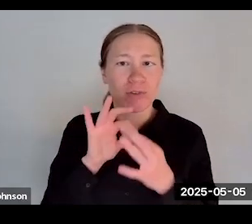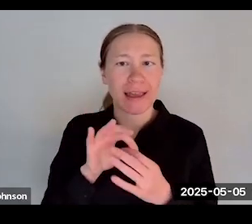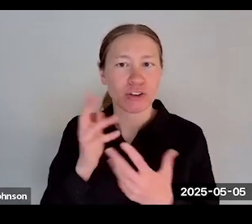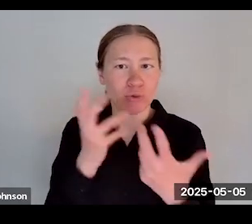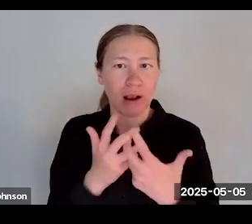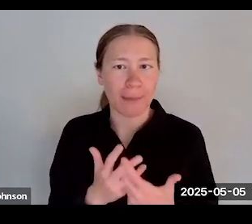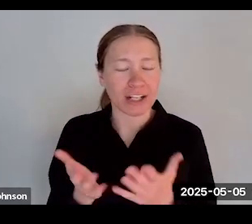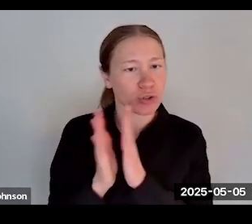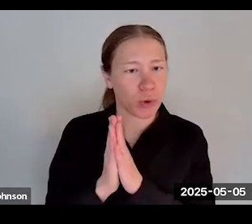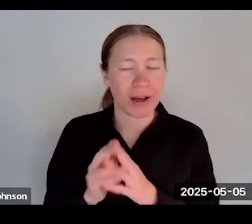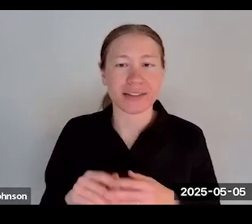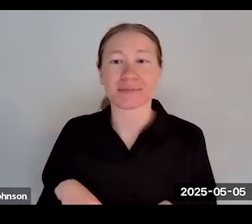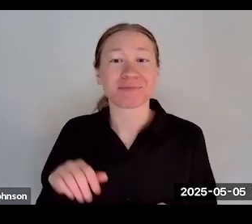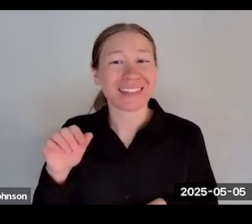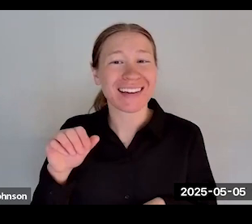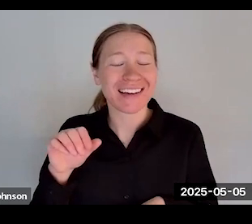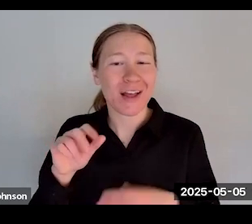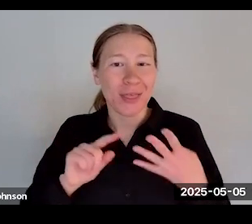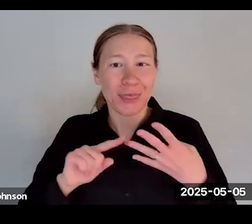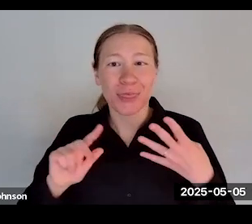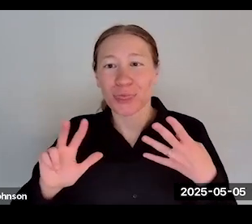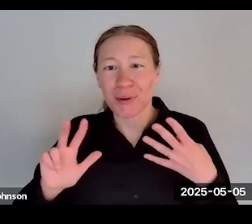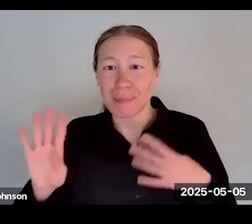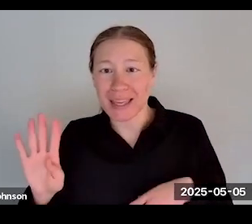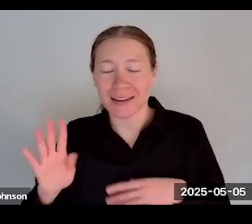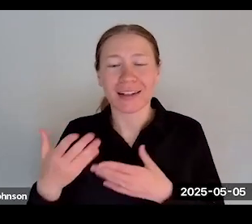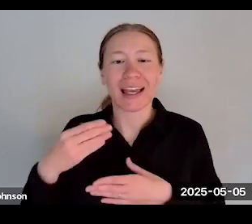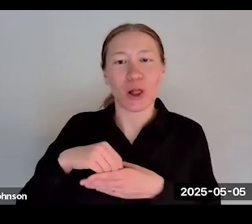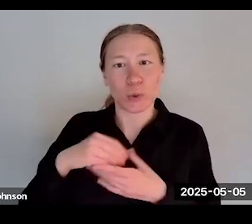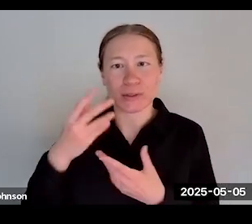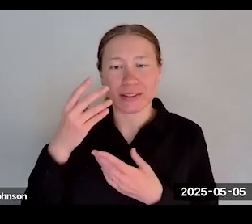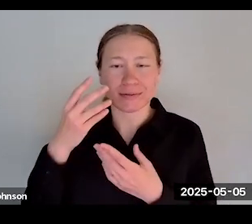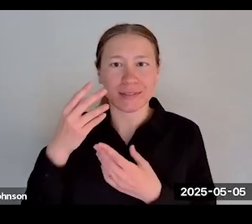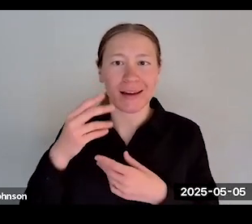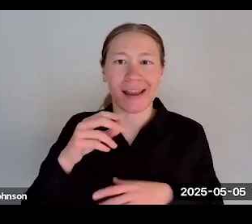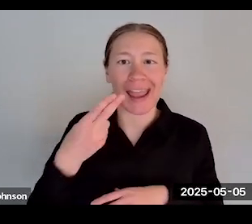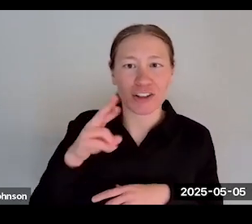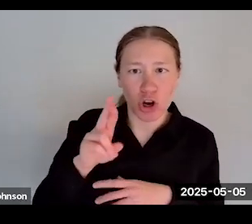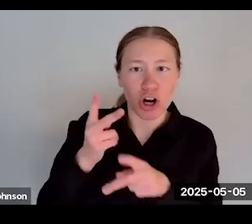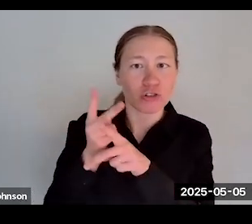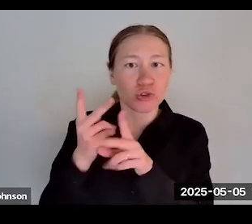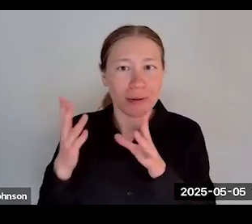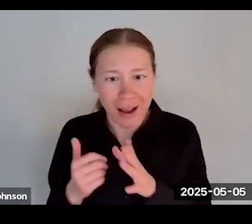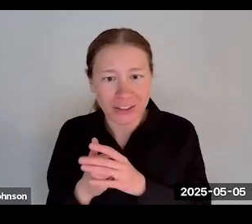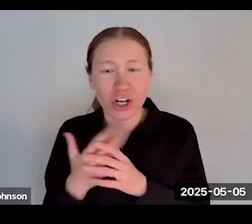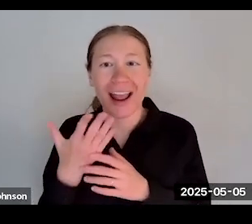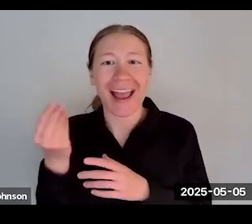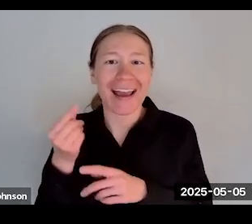Step 3b involves a discussion that includes the supervisor, HR representative, and the accessibility specialist.